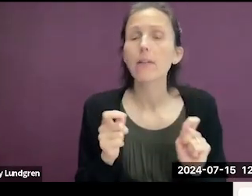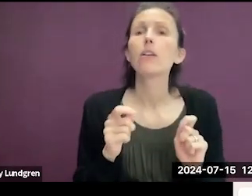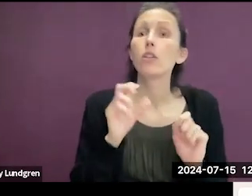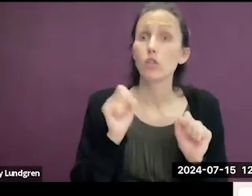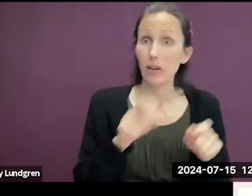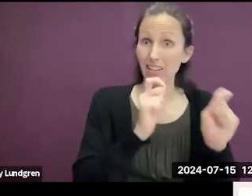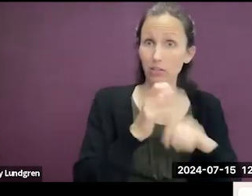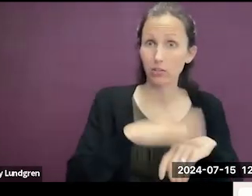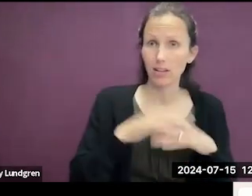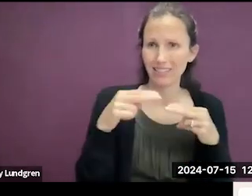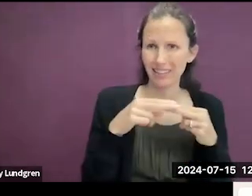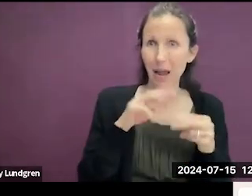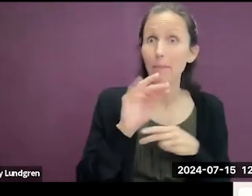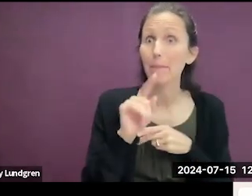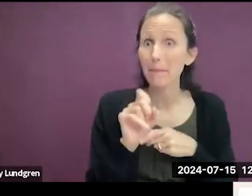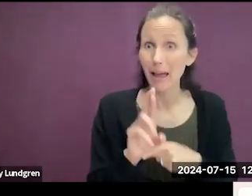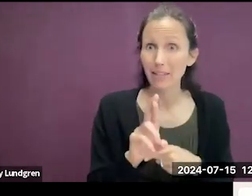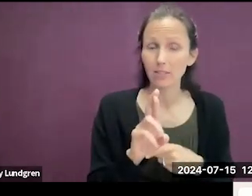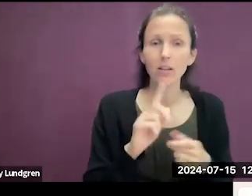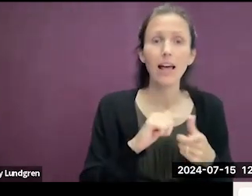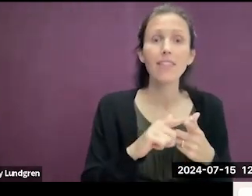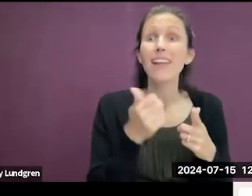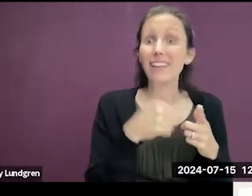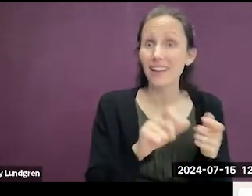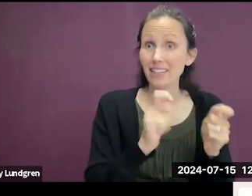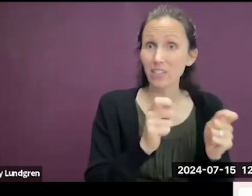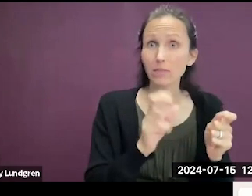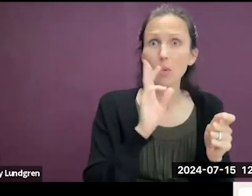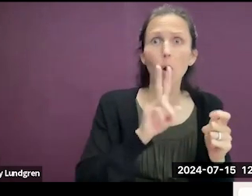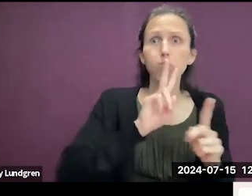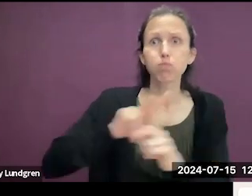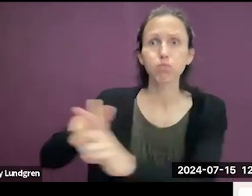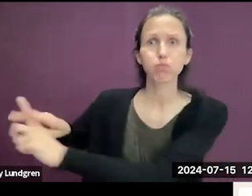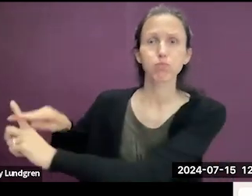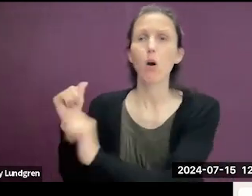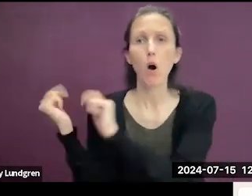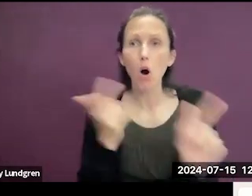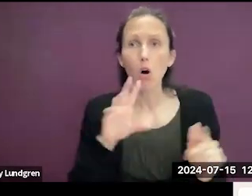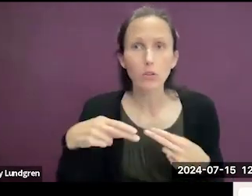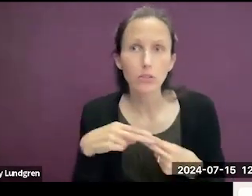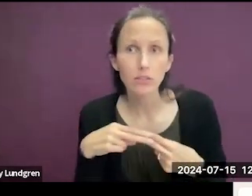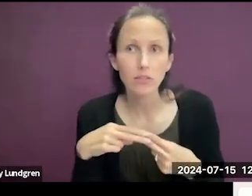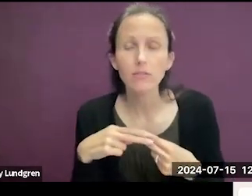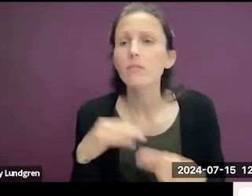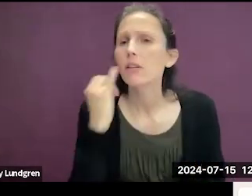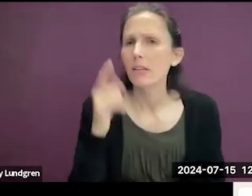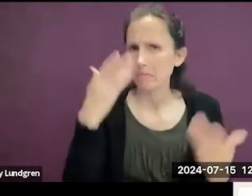and then they will then apply to all of the slides in our presentation. If you don't know how to create a slide master, that's okay.